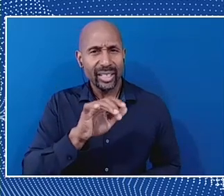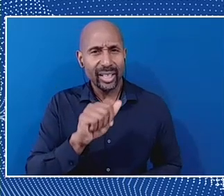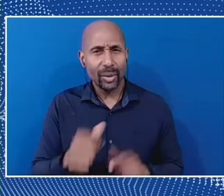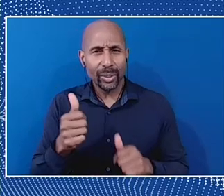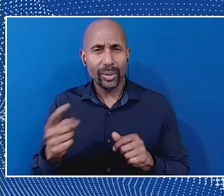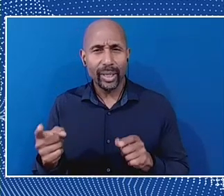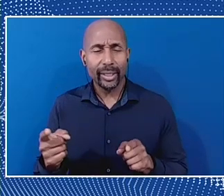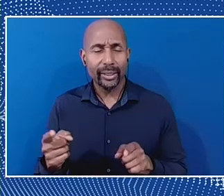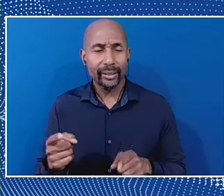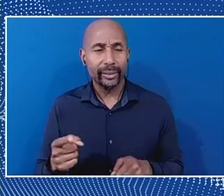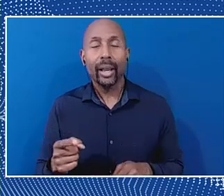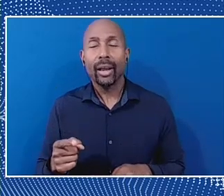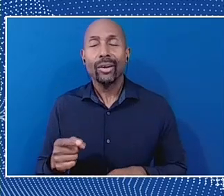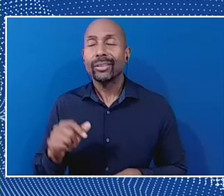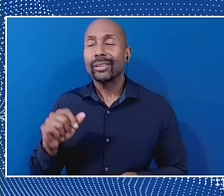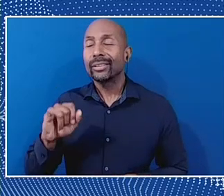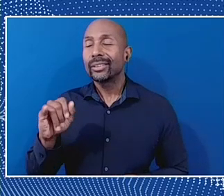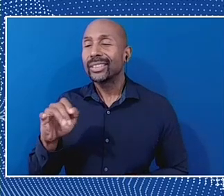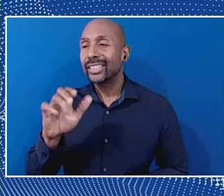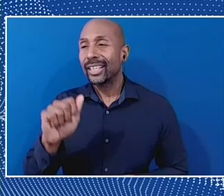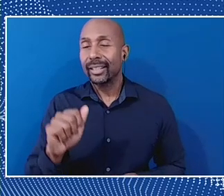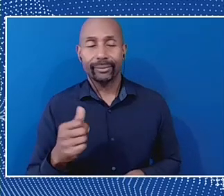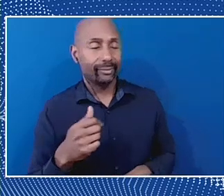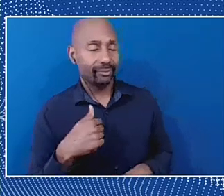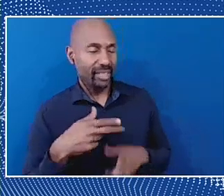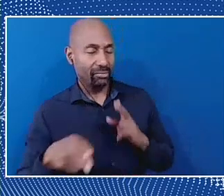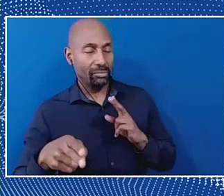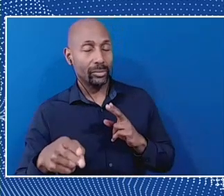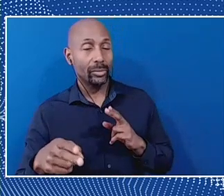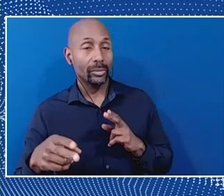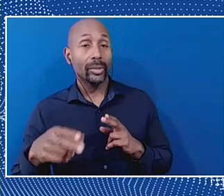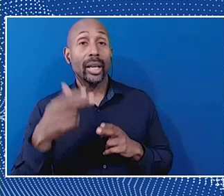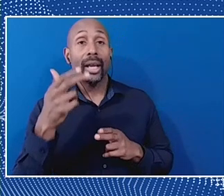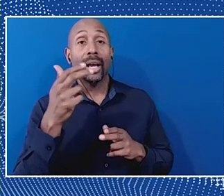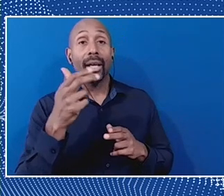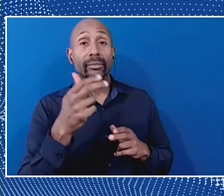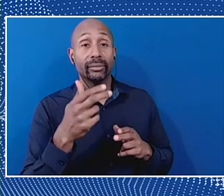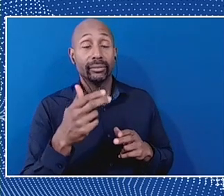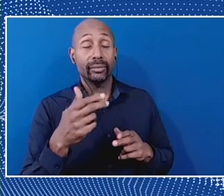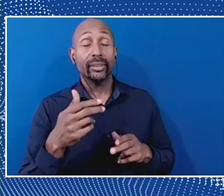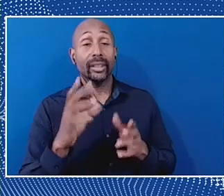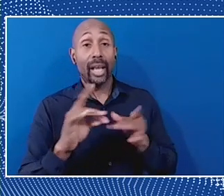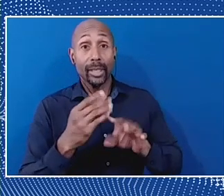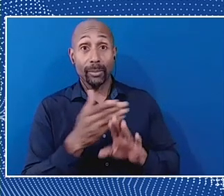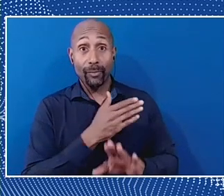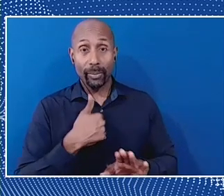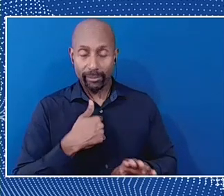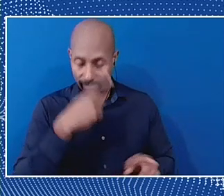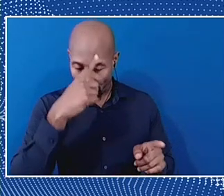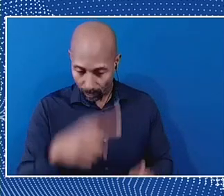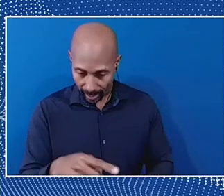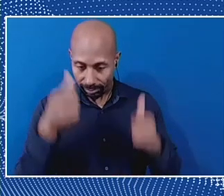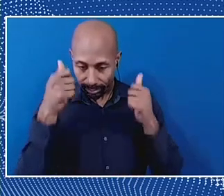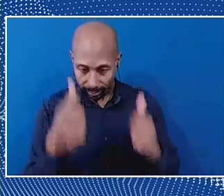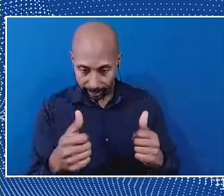I agree with everything that everyone had said. I would just say I- you know, I think we- you can hear I think some of us